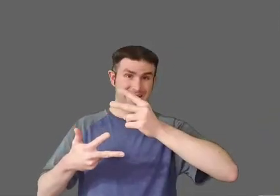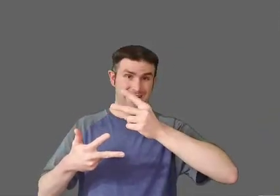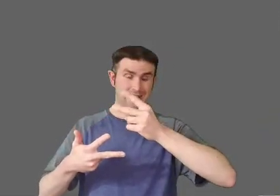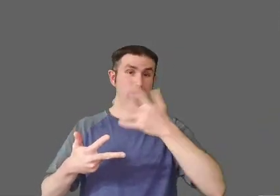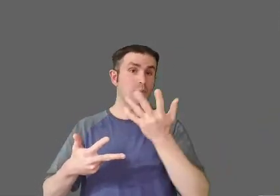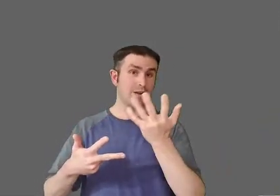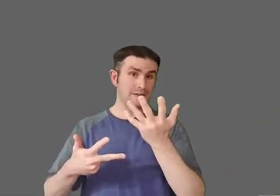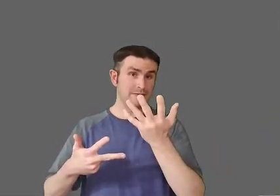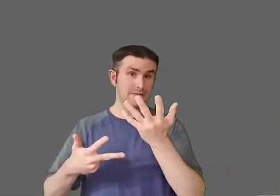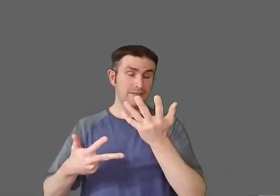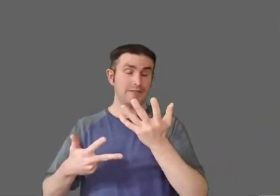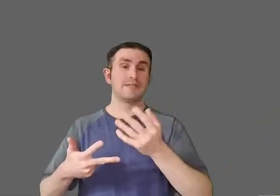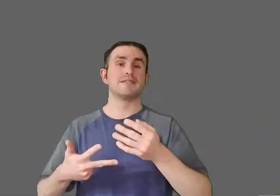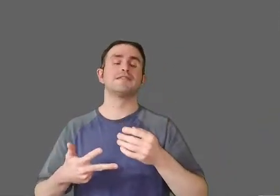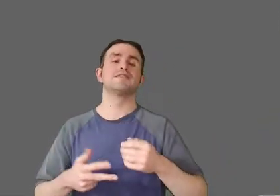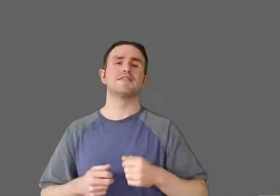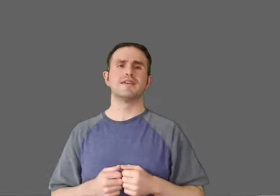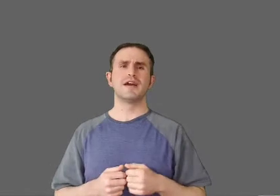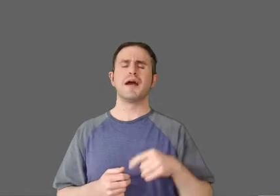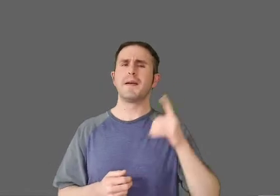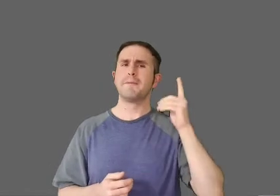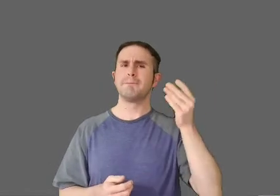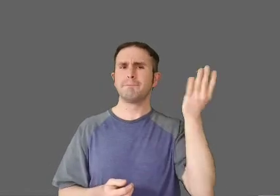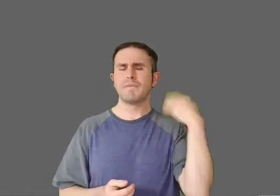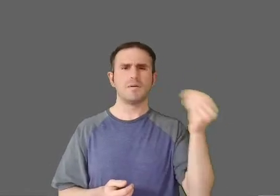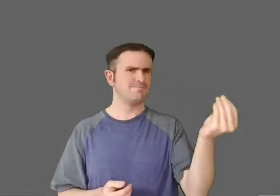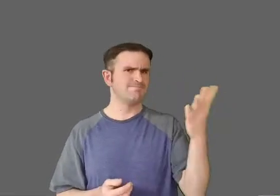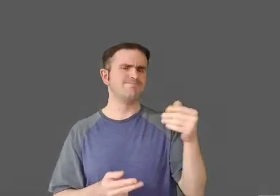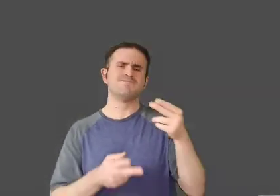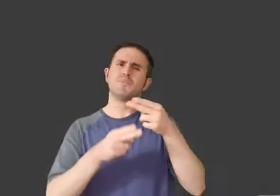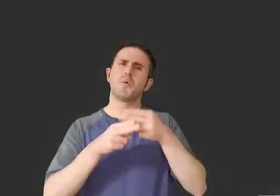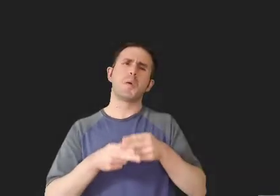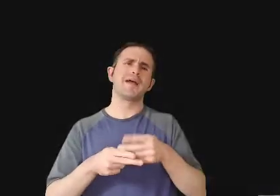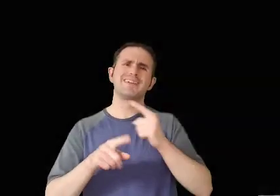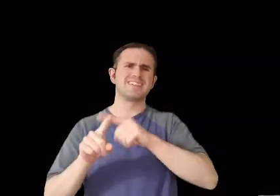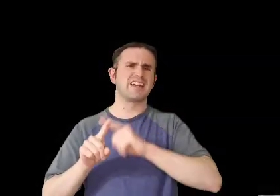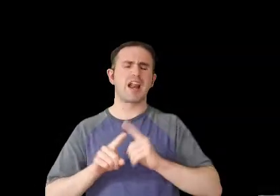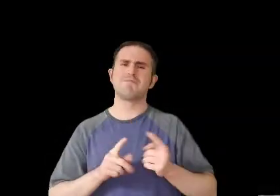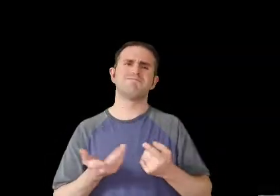color scheme that you could go with: I've heard it referred to in a couple of different ways. Um...